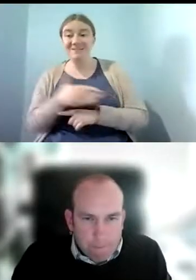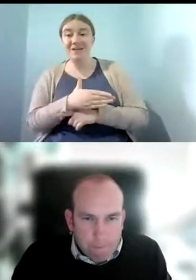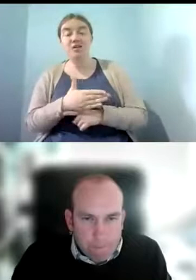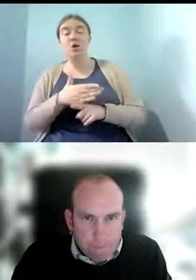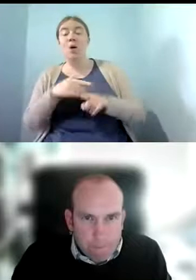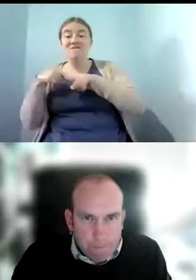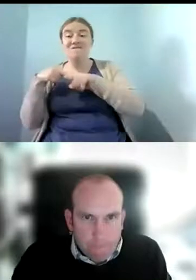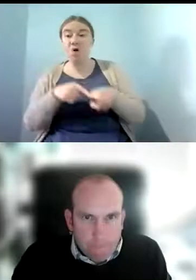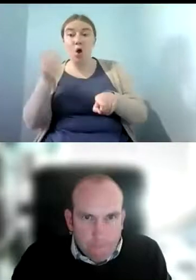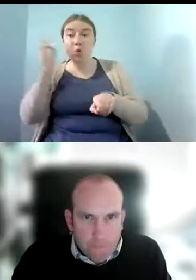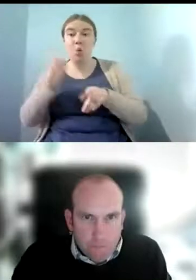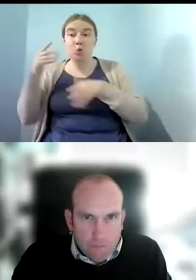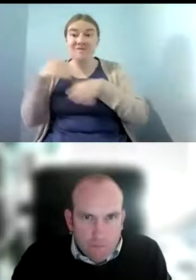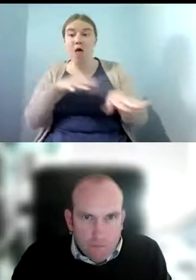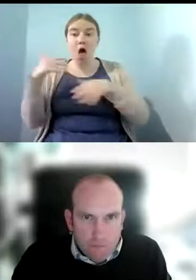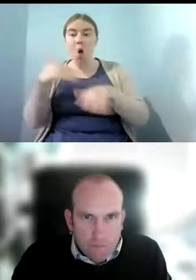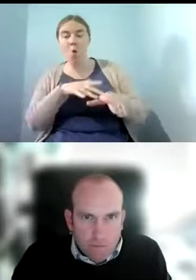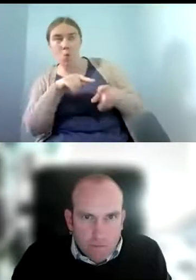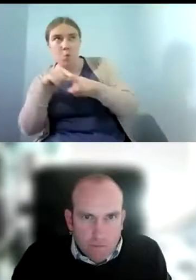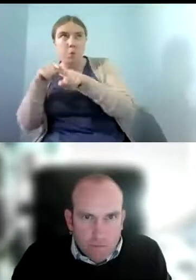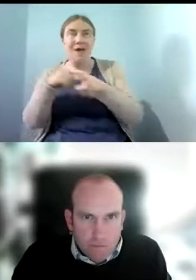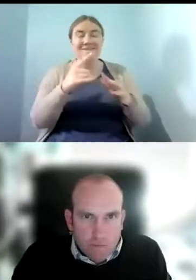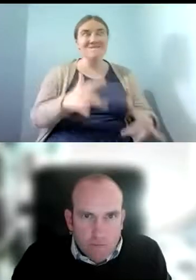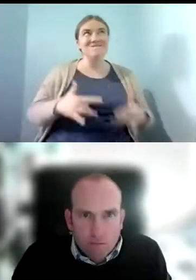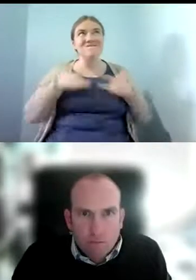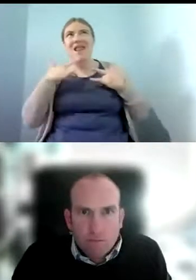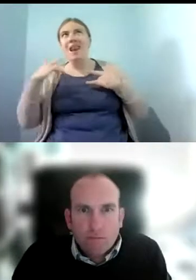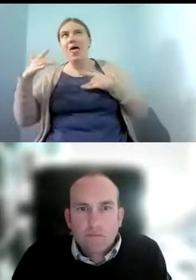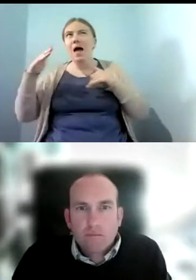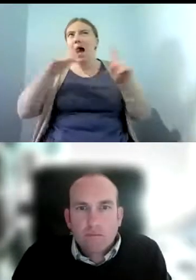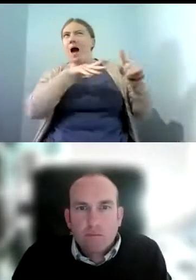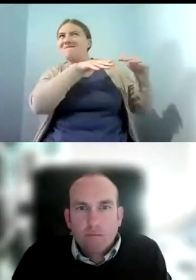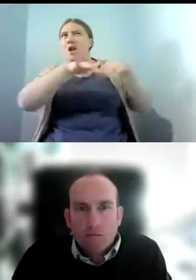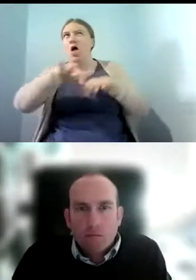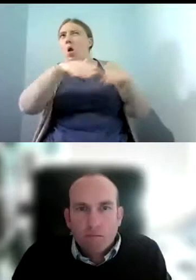of the water so where they can sense that there's a flow an outflow from the fish pass that's where